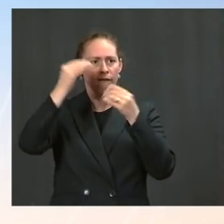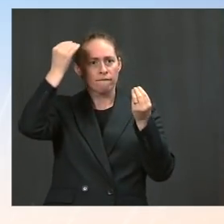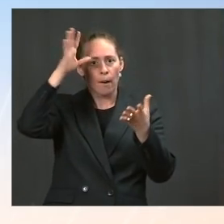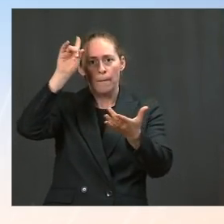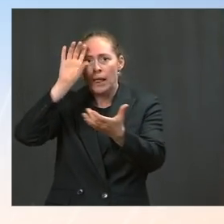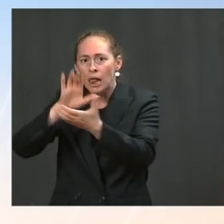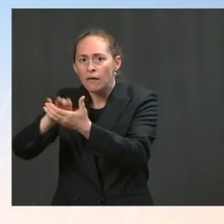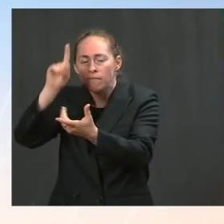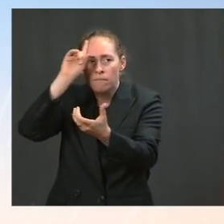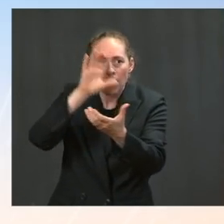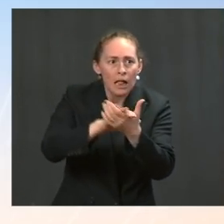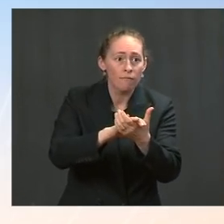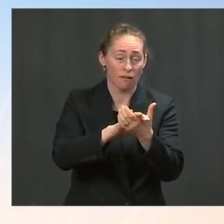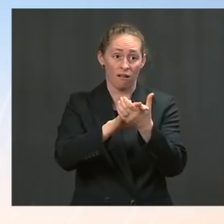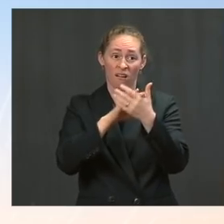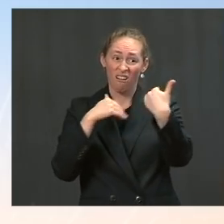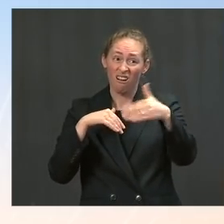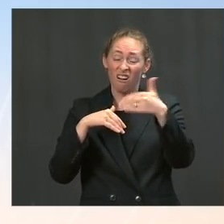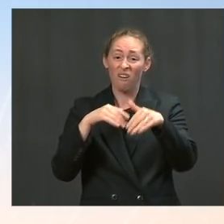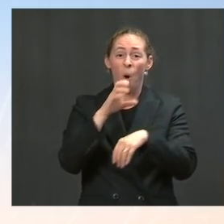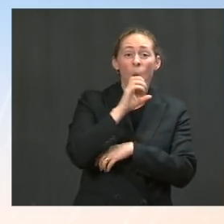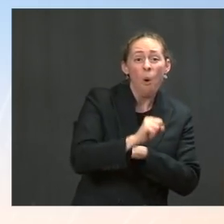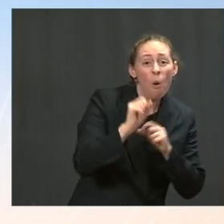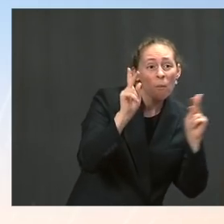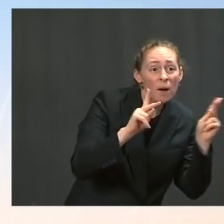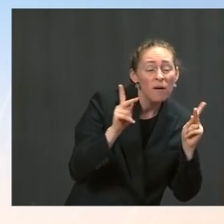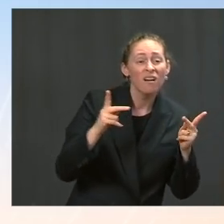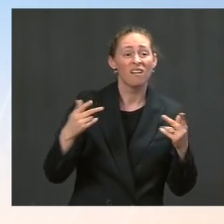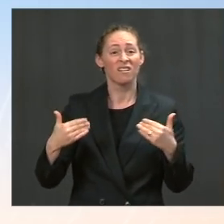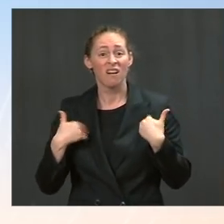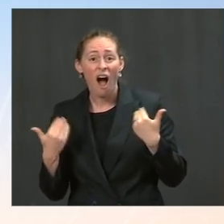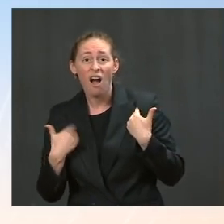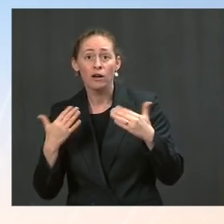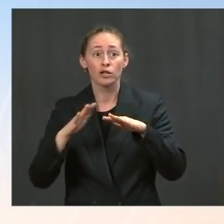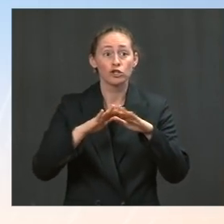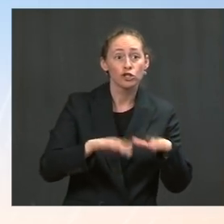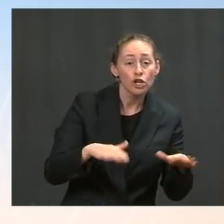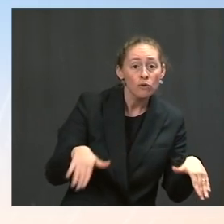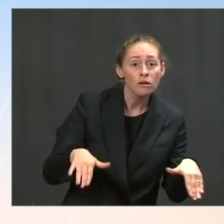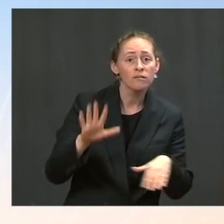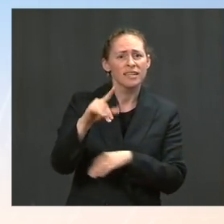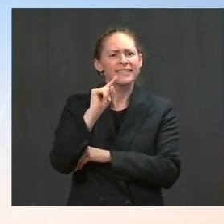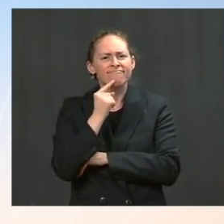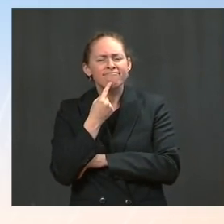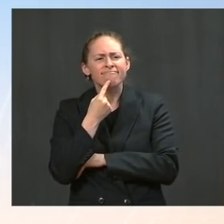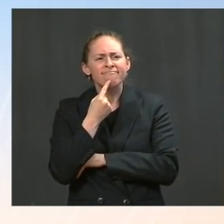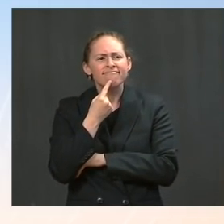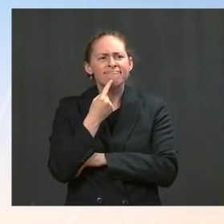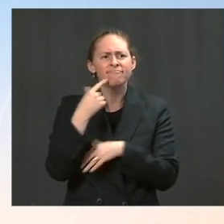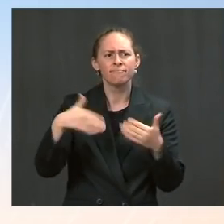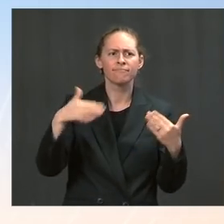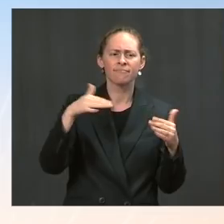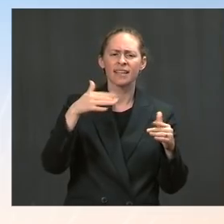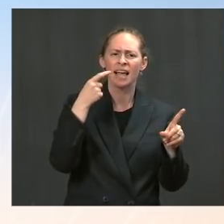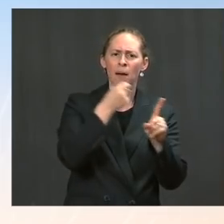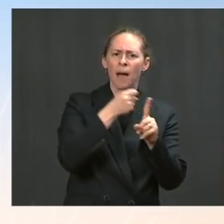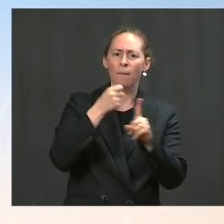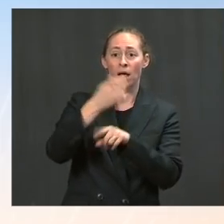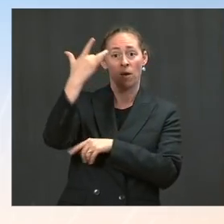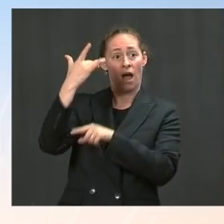Ms. Psaki: Young people, old people, kids, children -- this is all being -- a lot of them are being impacted by misinformation. The Press: The big concern though, I think,